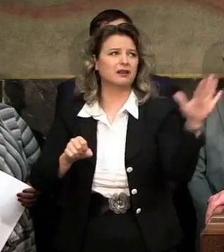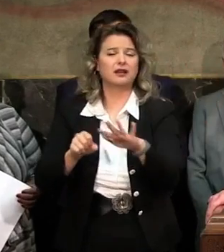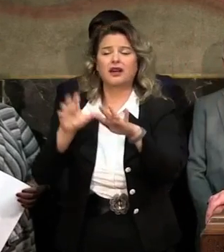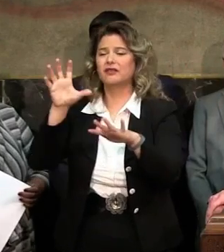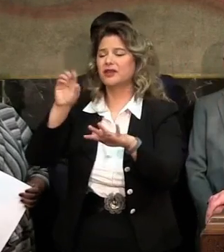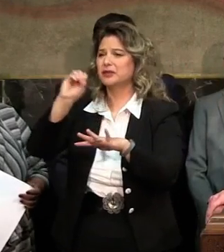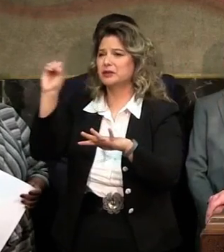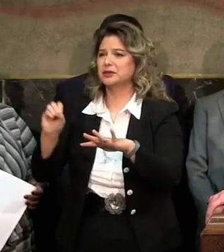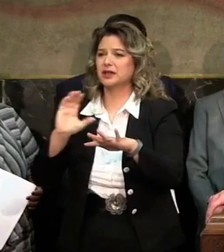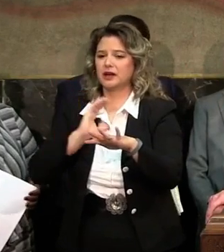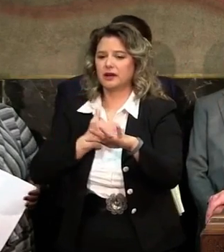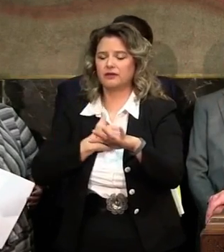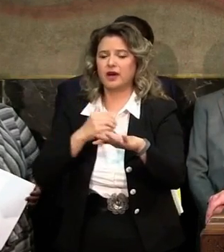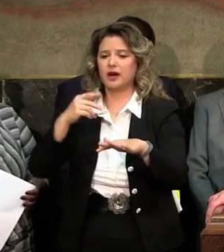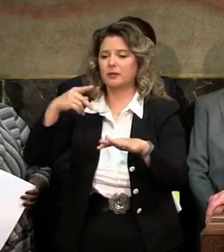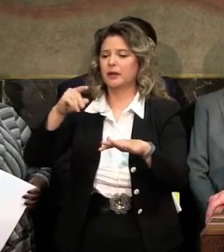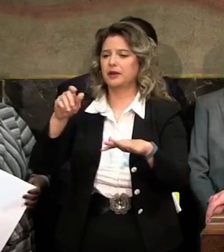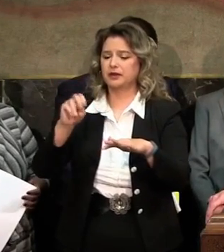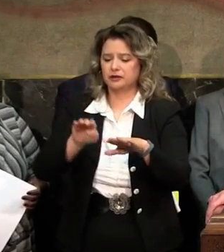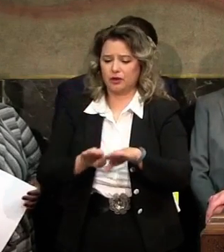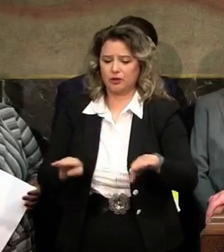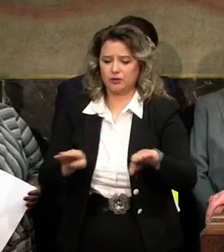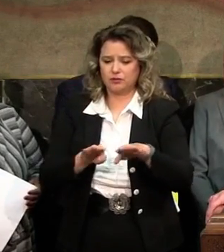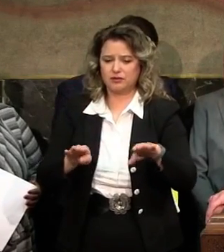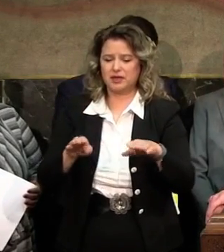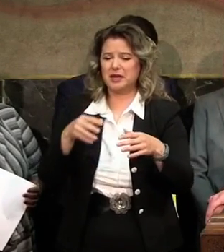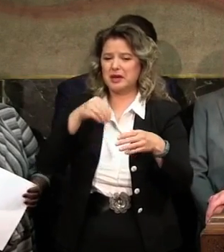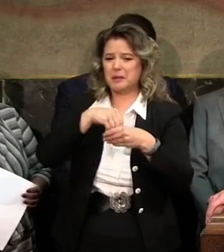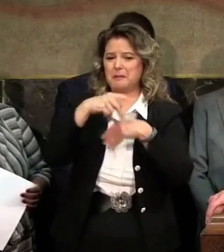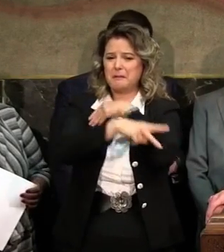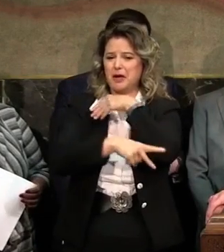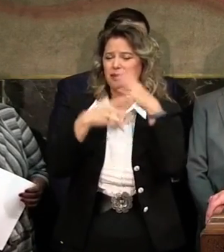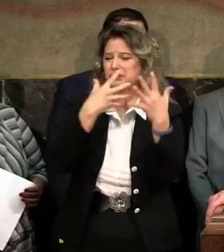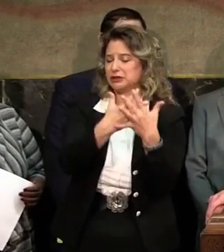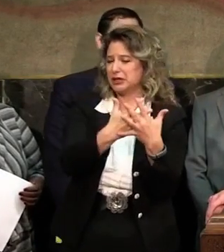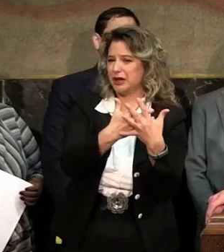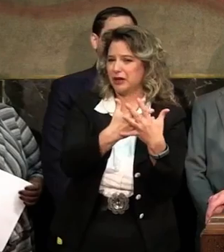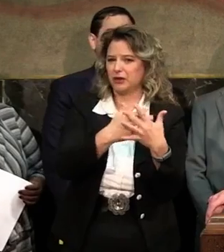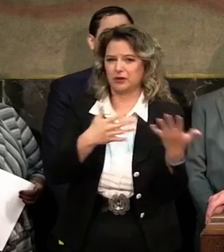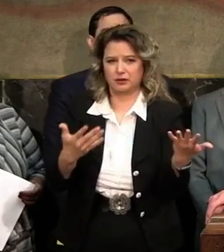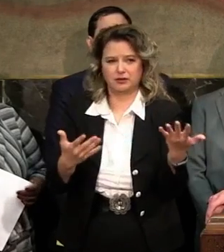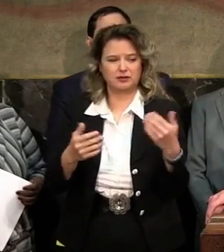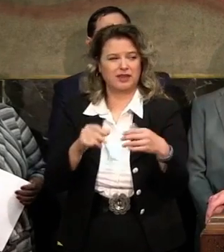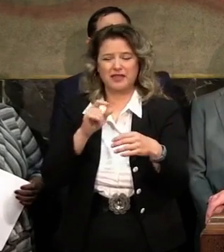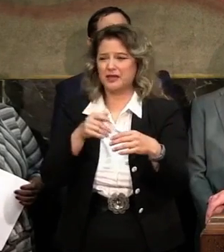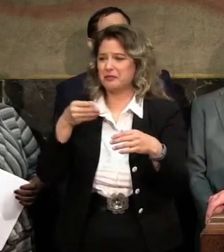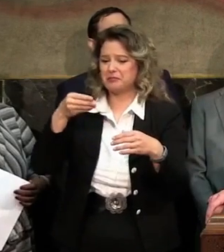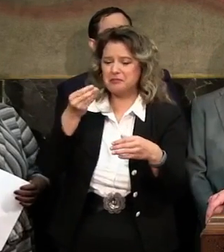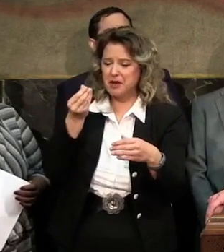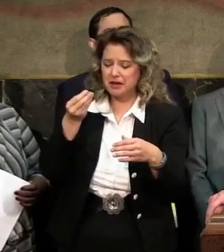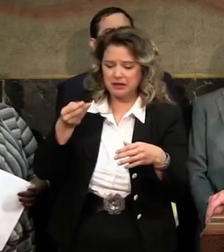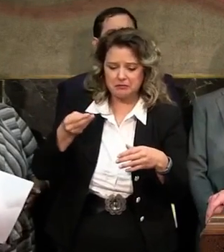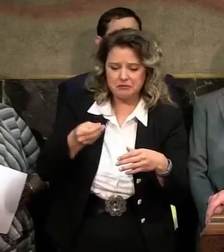our state population at the local level in parish jails by way of a per diem that barely covers the cost to what I call